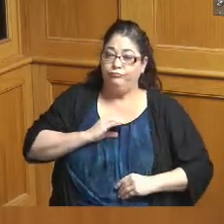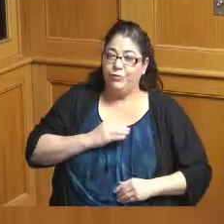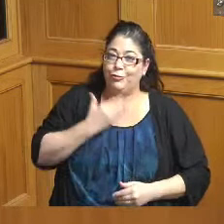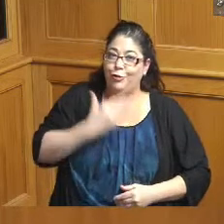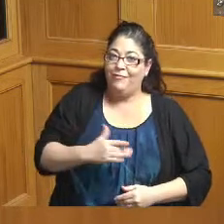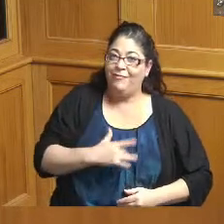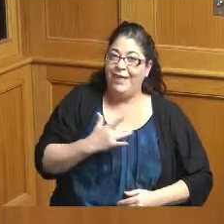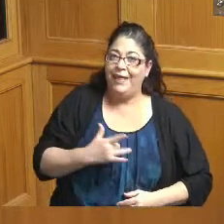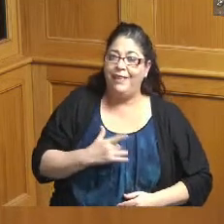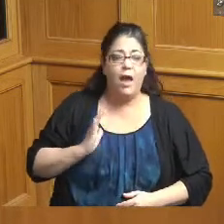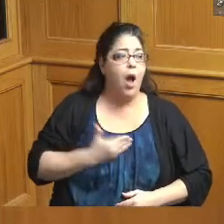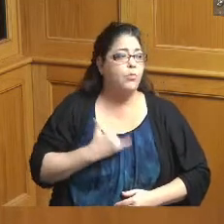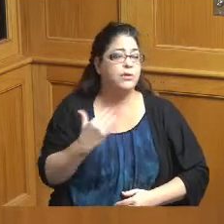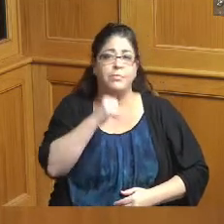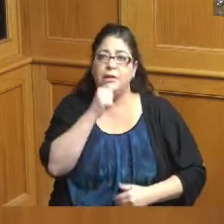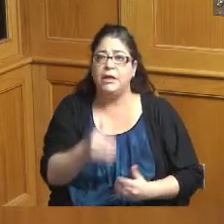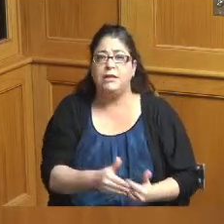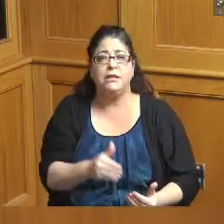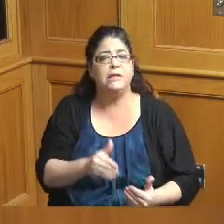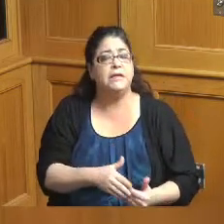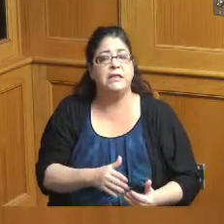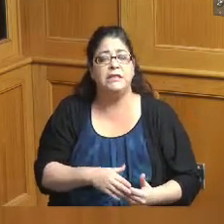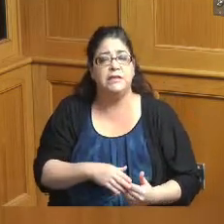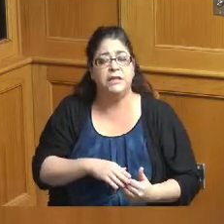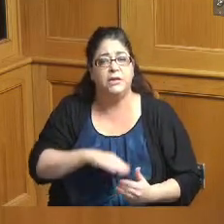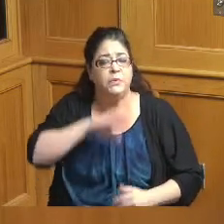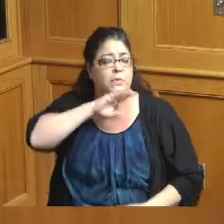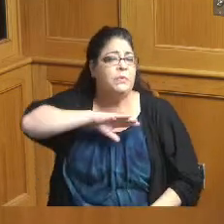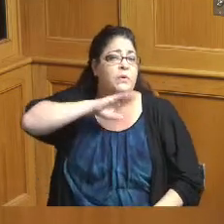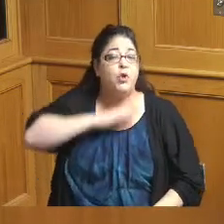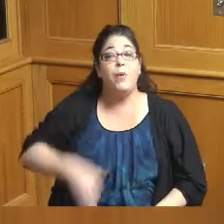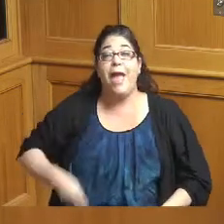difficult job particularly in children's services and so you can throw money at the problem but if